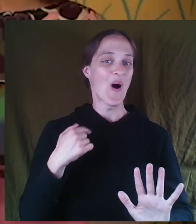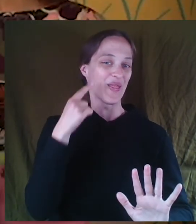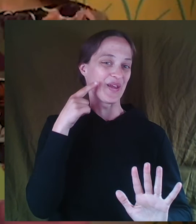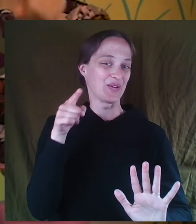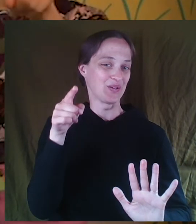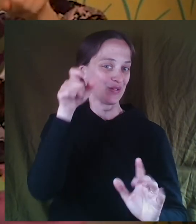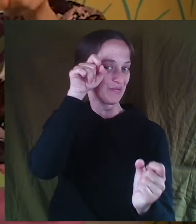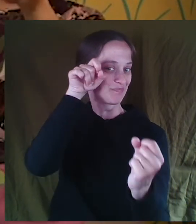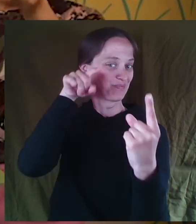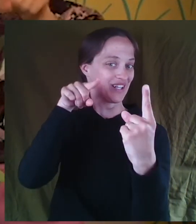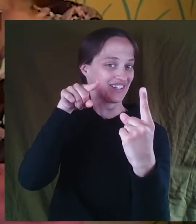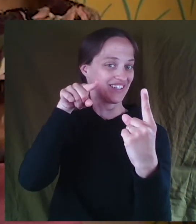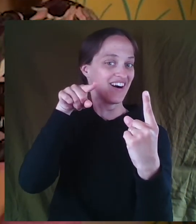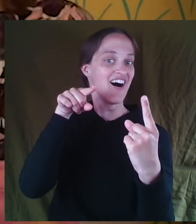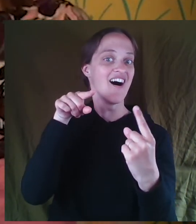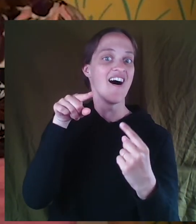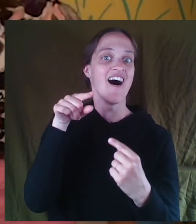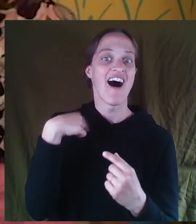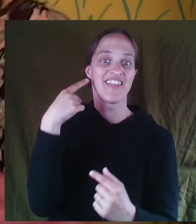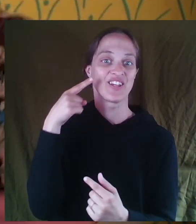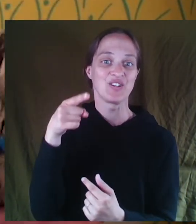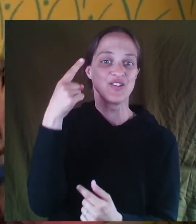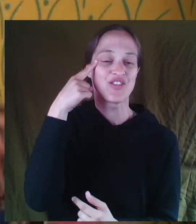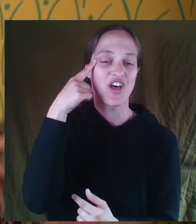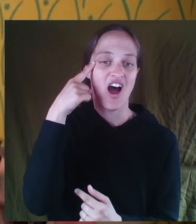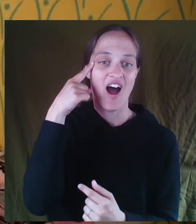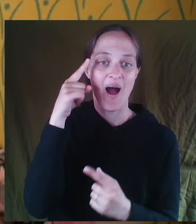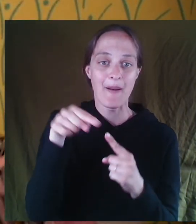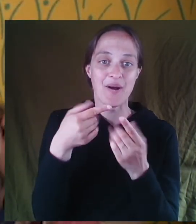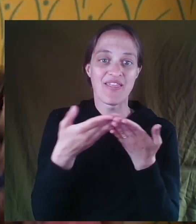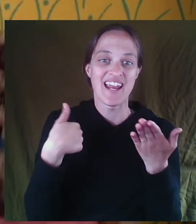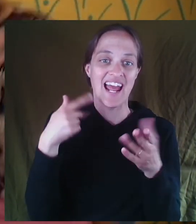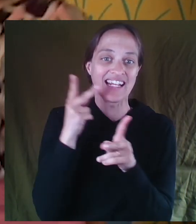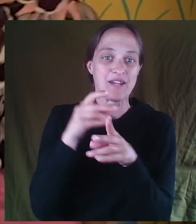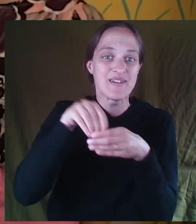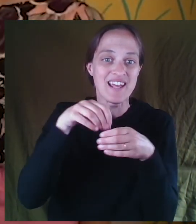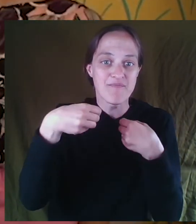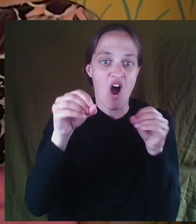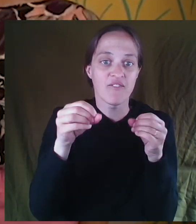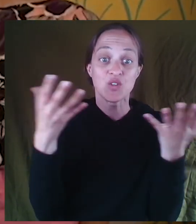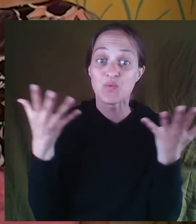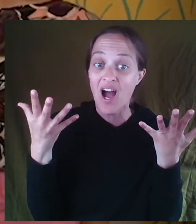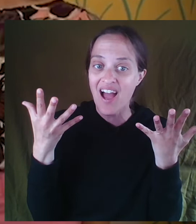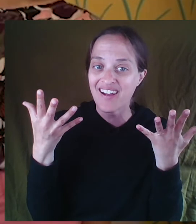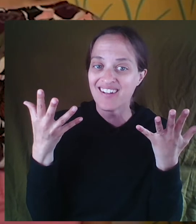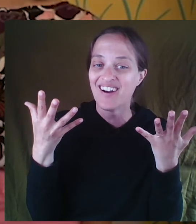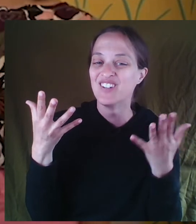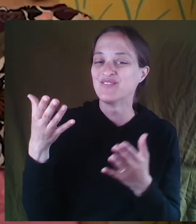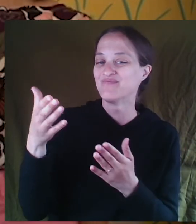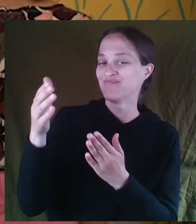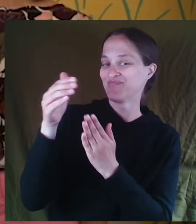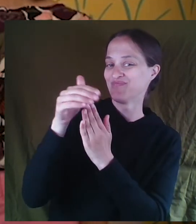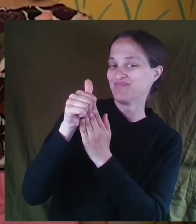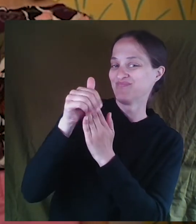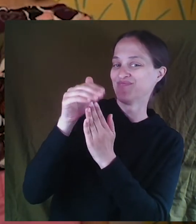I bet some of you just thought of something that I like to keep in my office, which is a stapler.